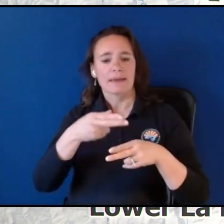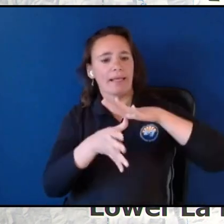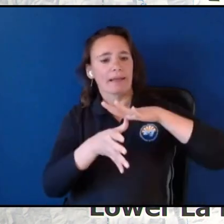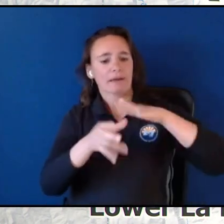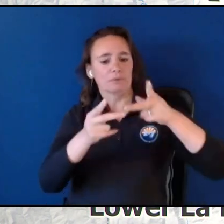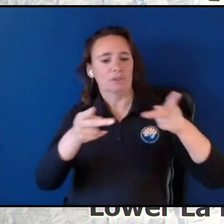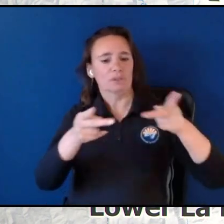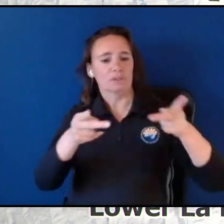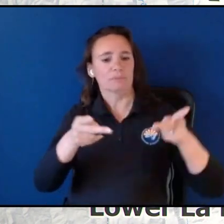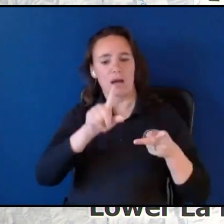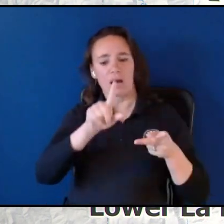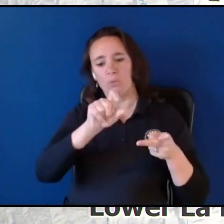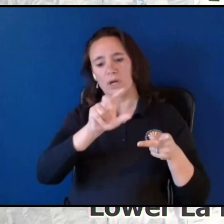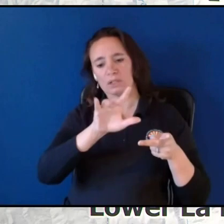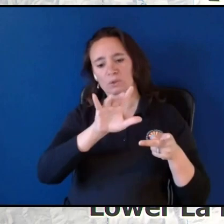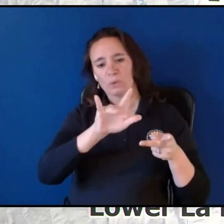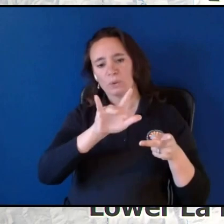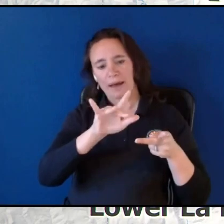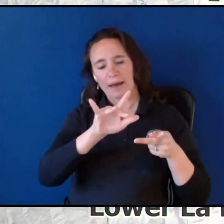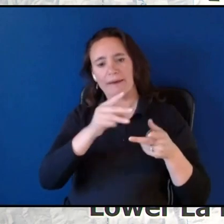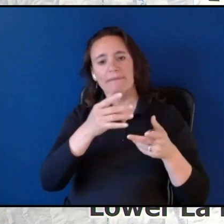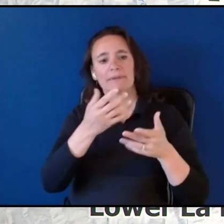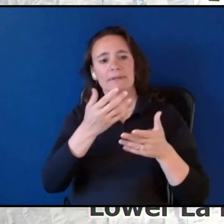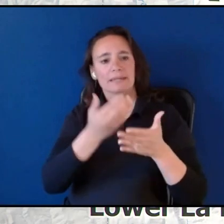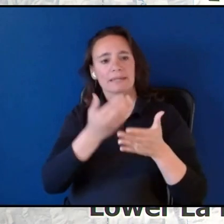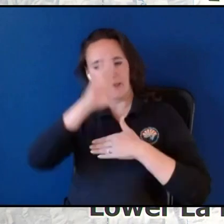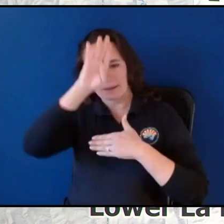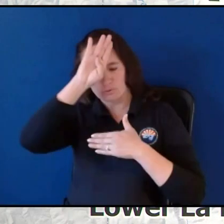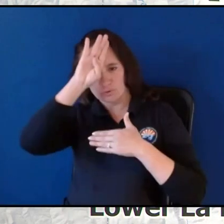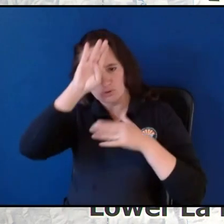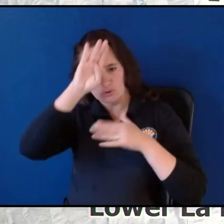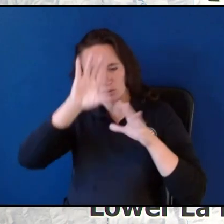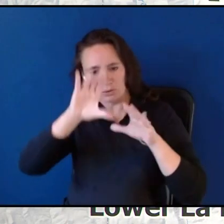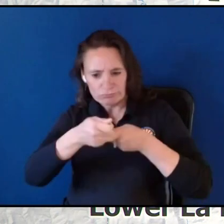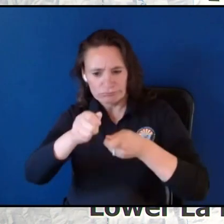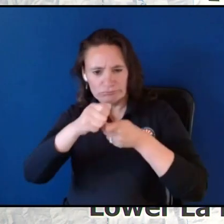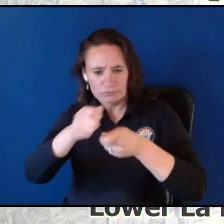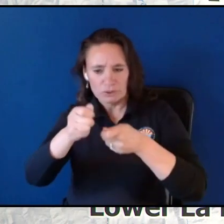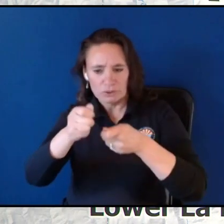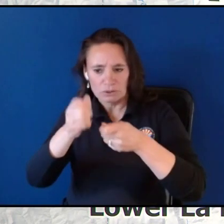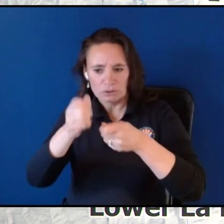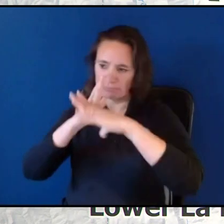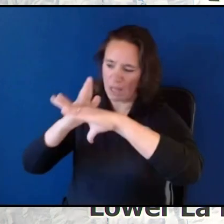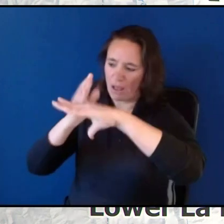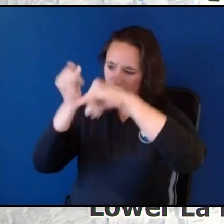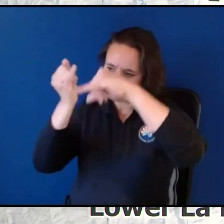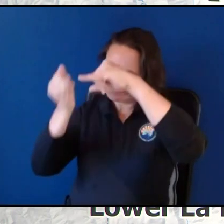are working down to cut that northern piece off. We're hopeful to have all that done today which will be a huge win